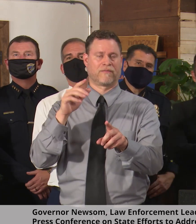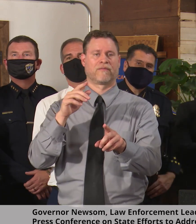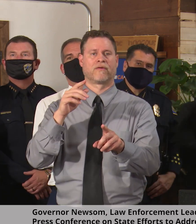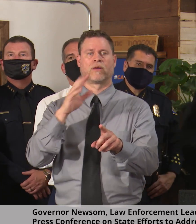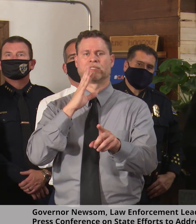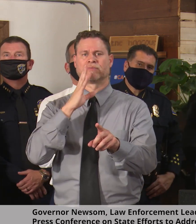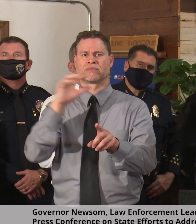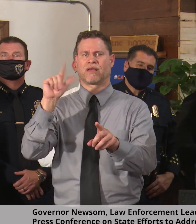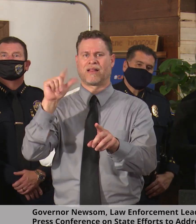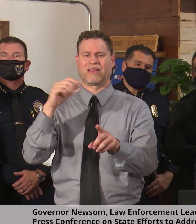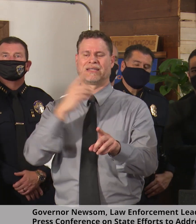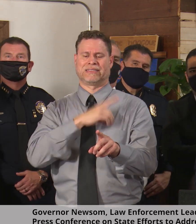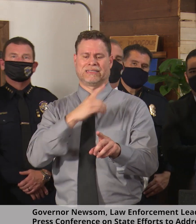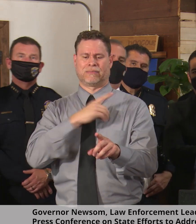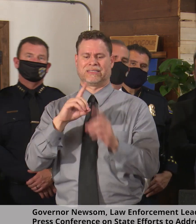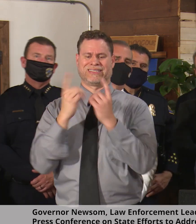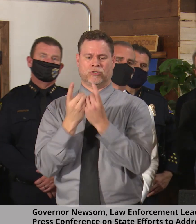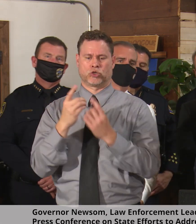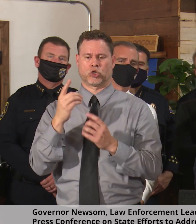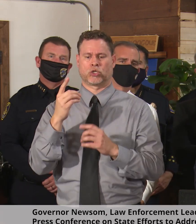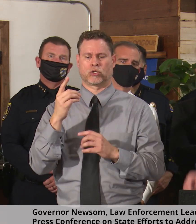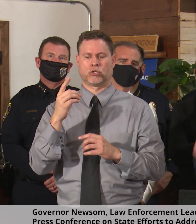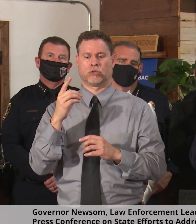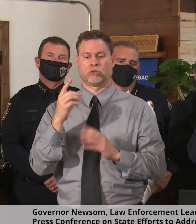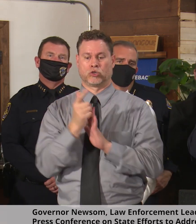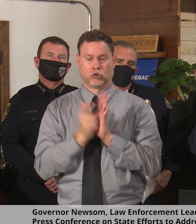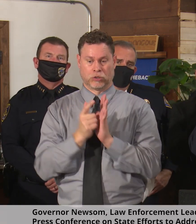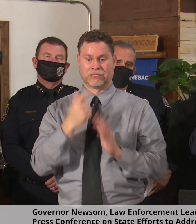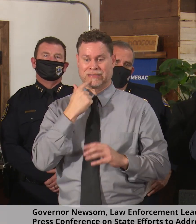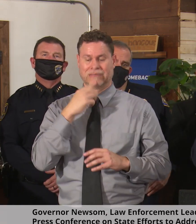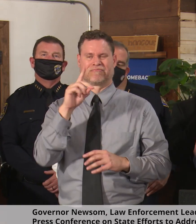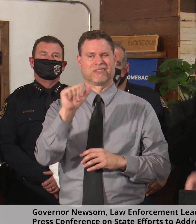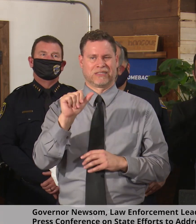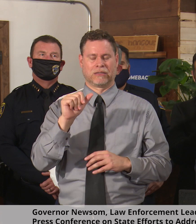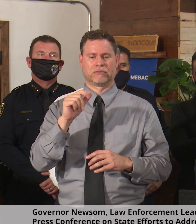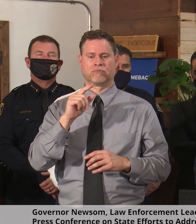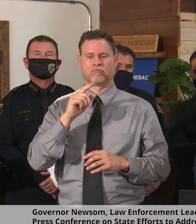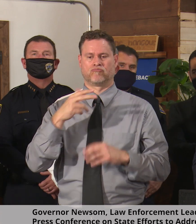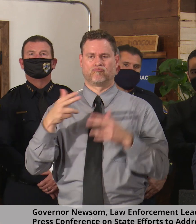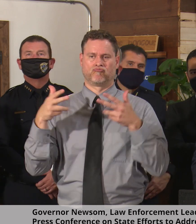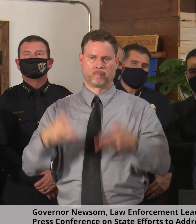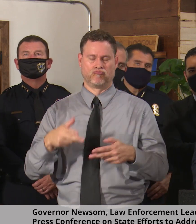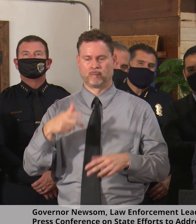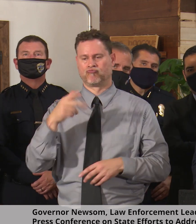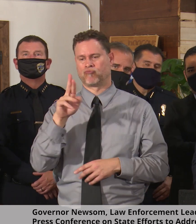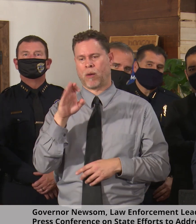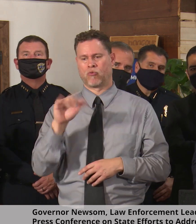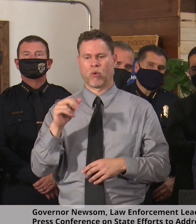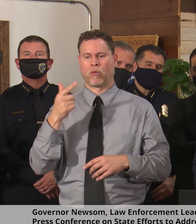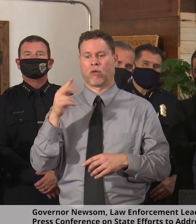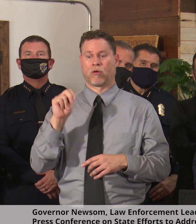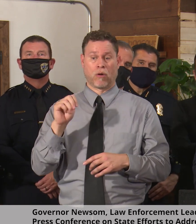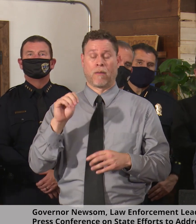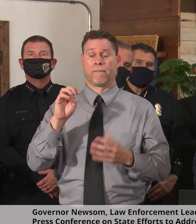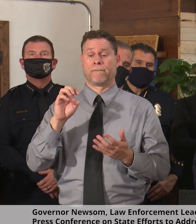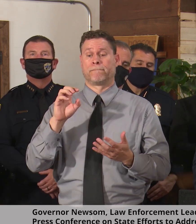to an L.A deputy district attorney saying robberies are getting quite serious, saying that there's no disincentive to use guns in these crimes because the DA's office is no longer filing